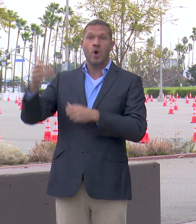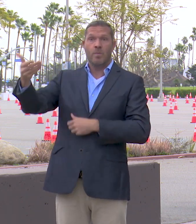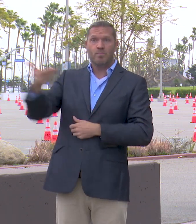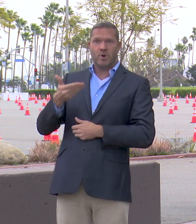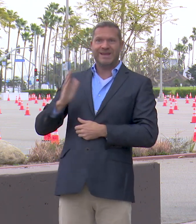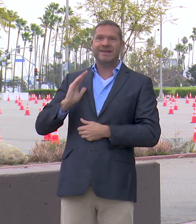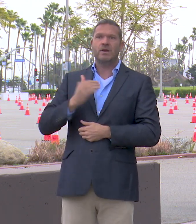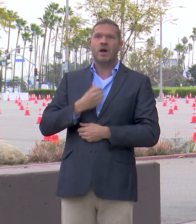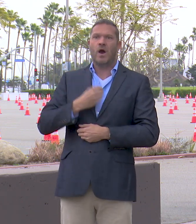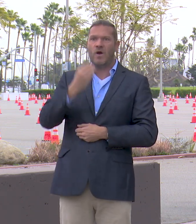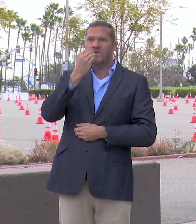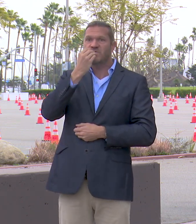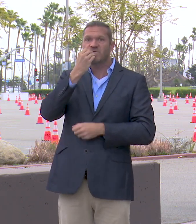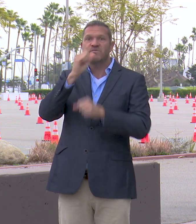workers and supermarket workers.